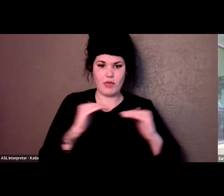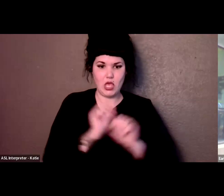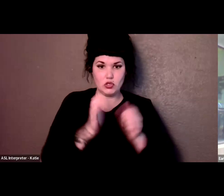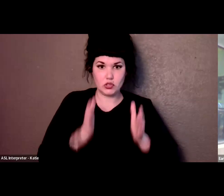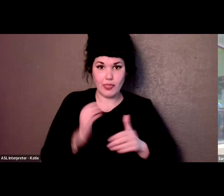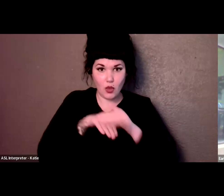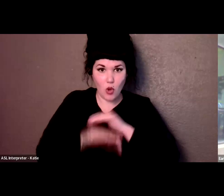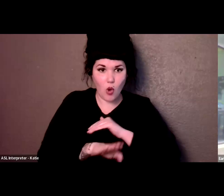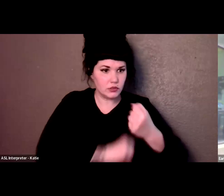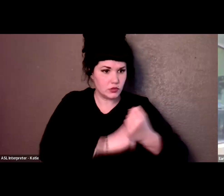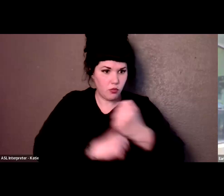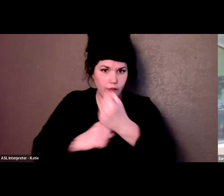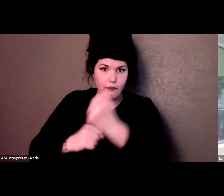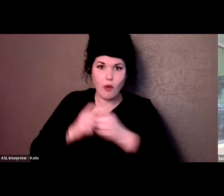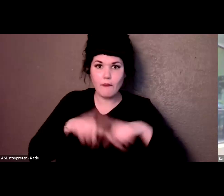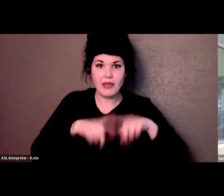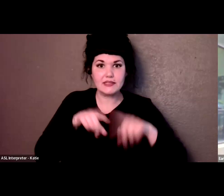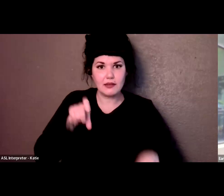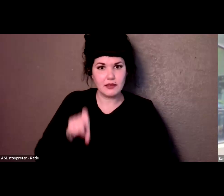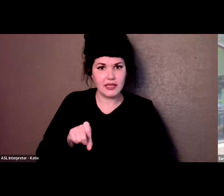advocate for them to have a voice and what their life is going to look like when they leave that